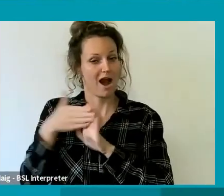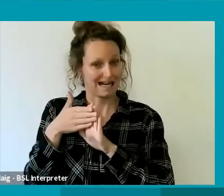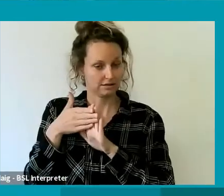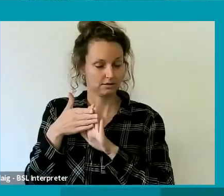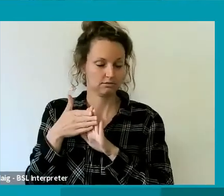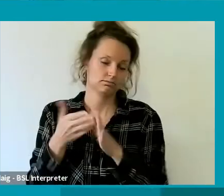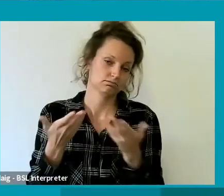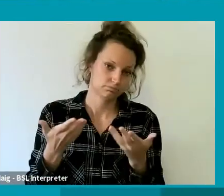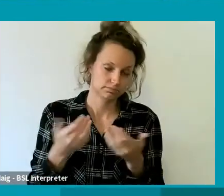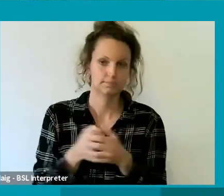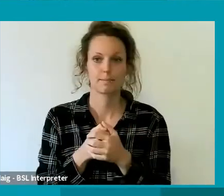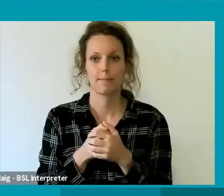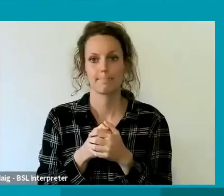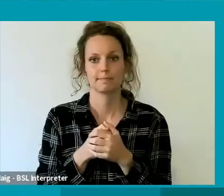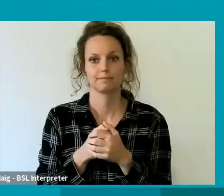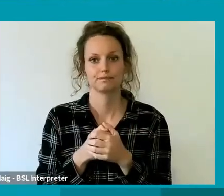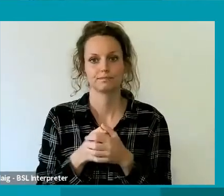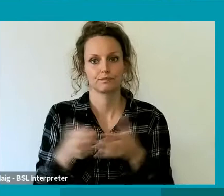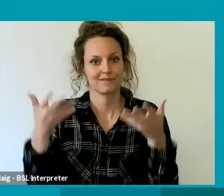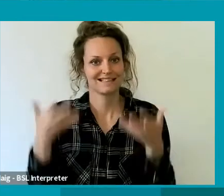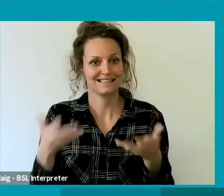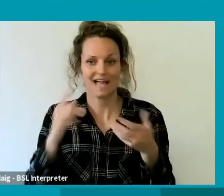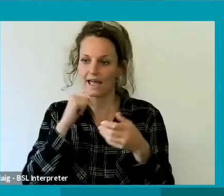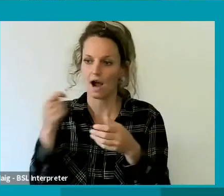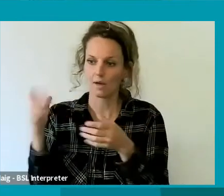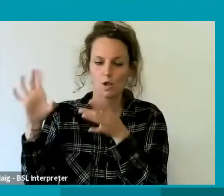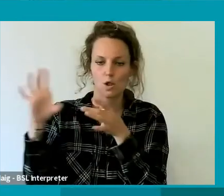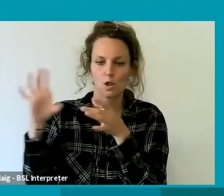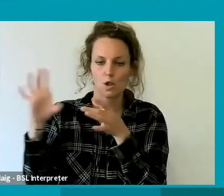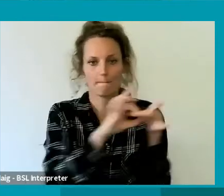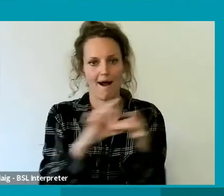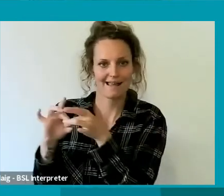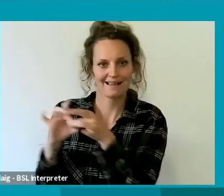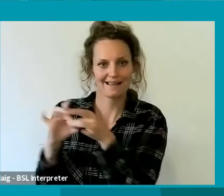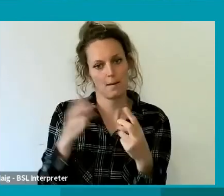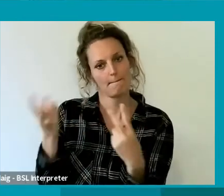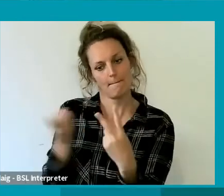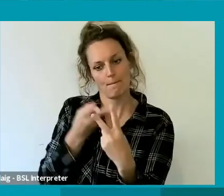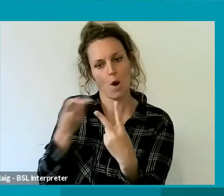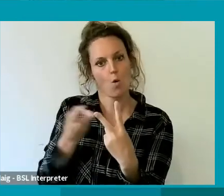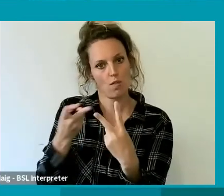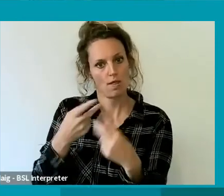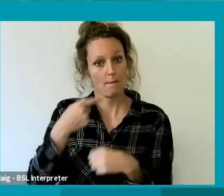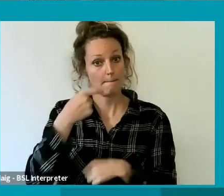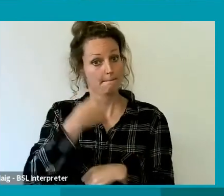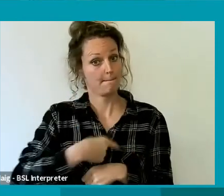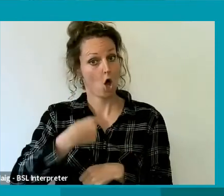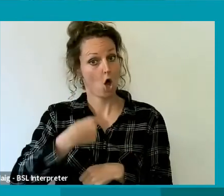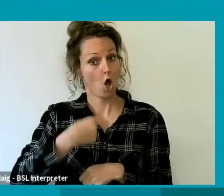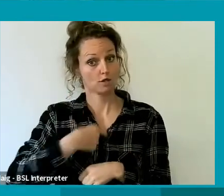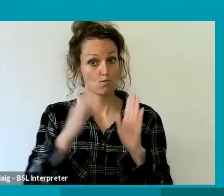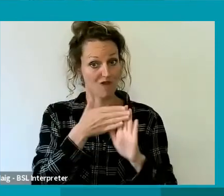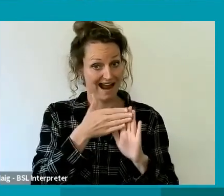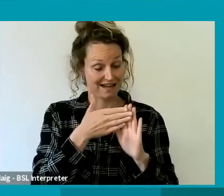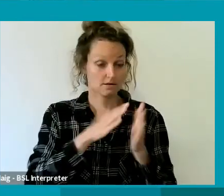I'm combining the two together so when I talk about your personal brand, I am talking about you as a complete person.